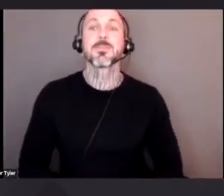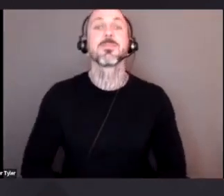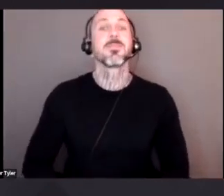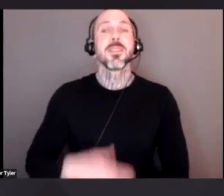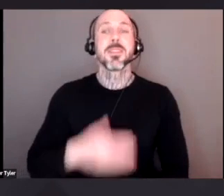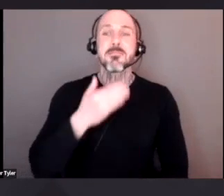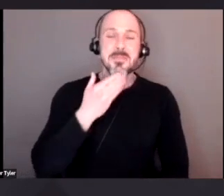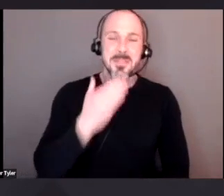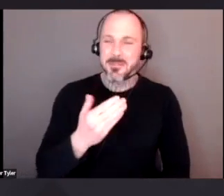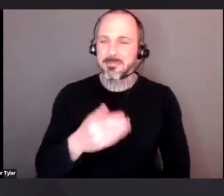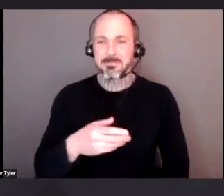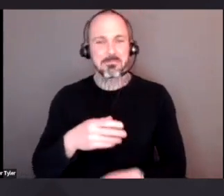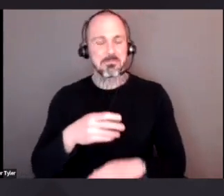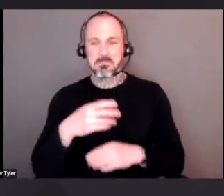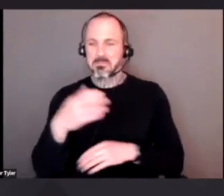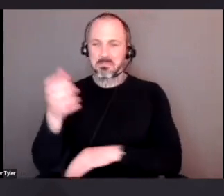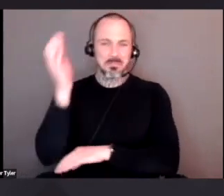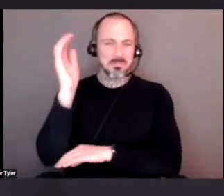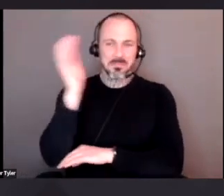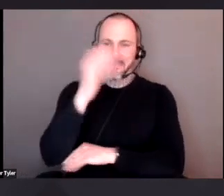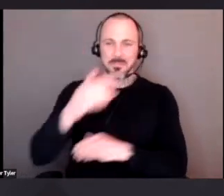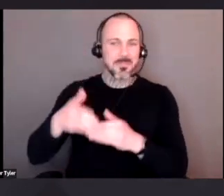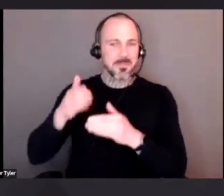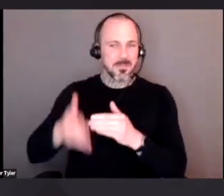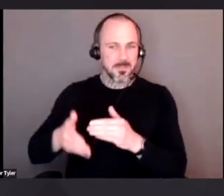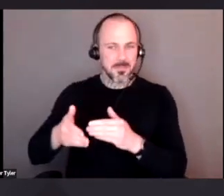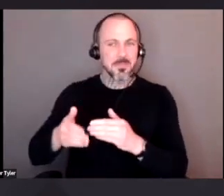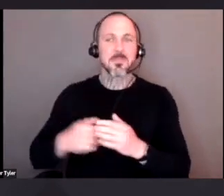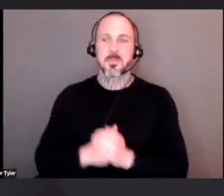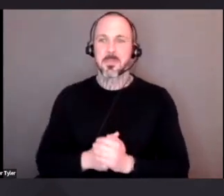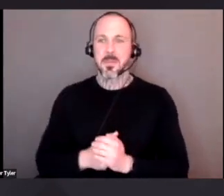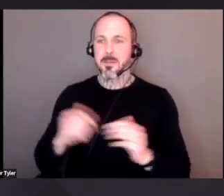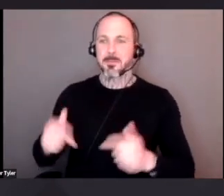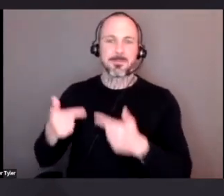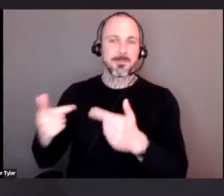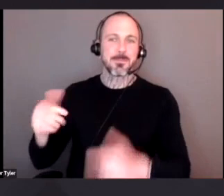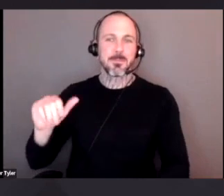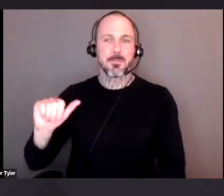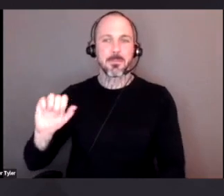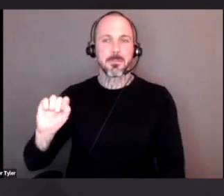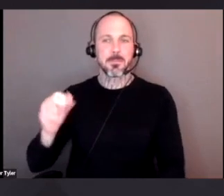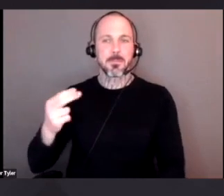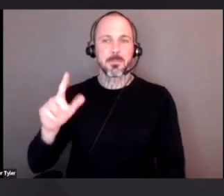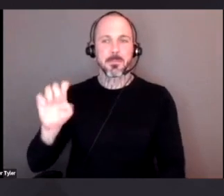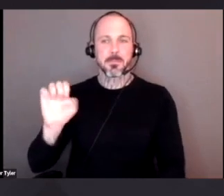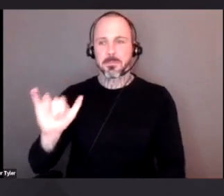to Ashley so that she can moderate our question and answer session. Thank you all so much for joining us.